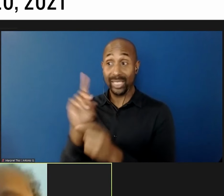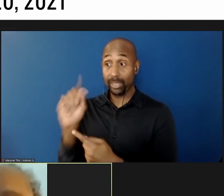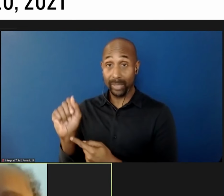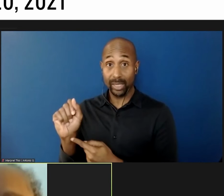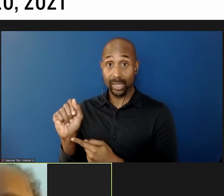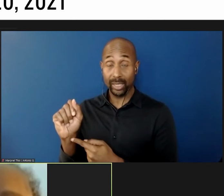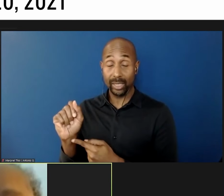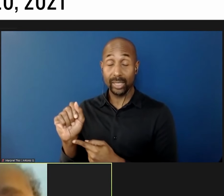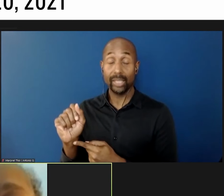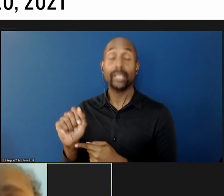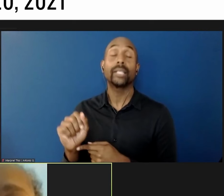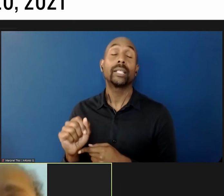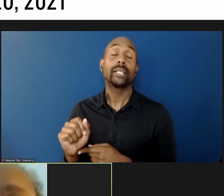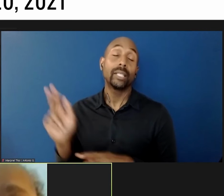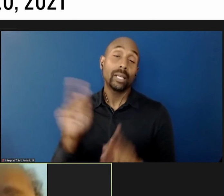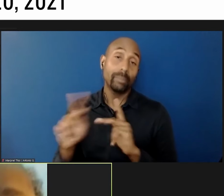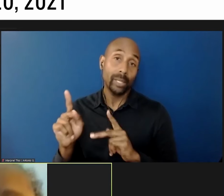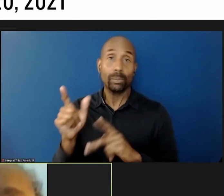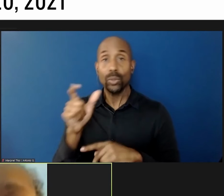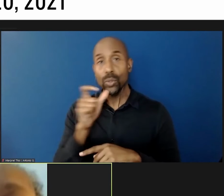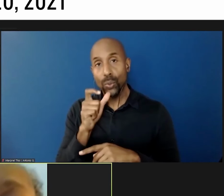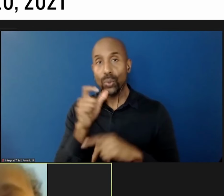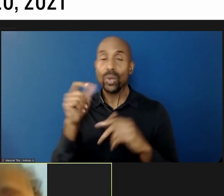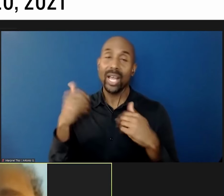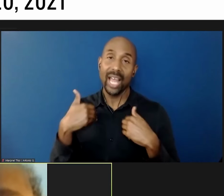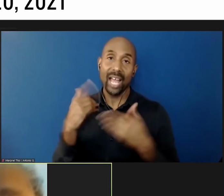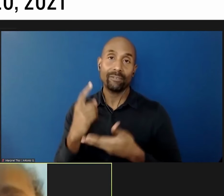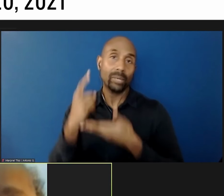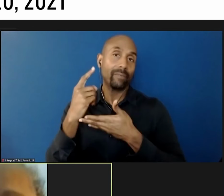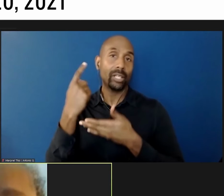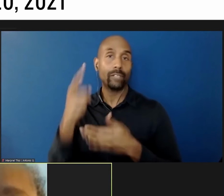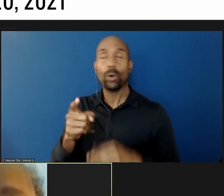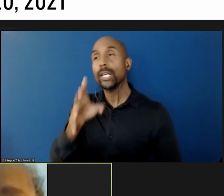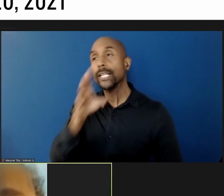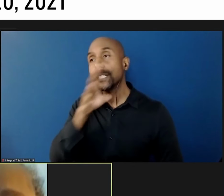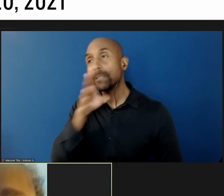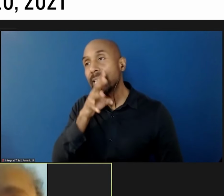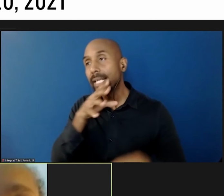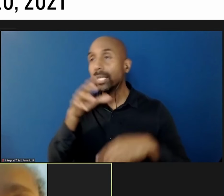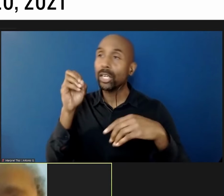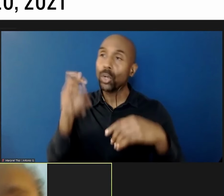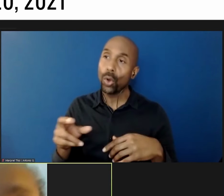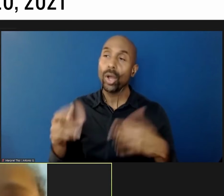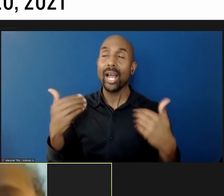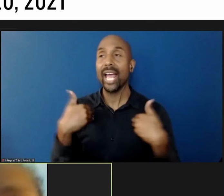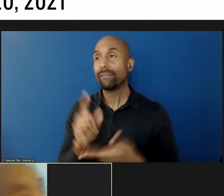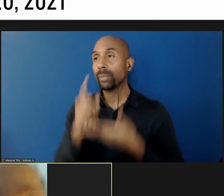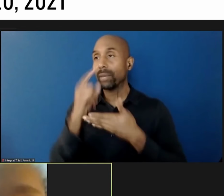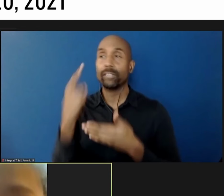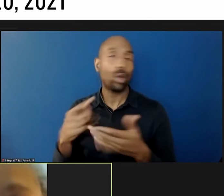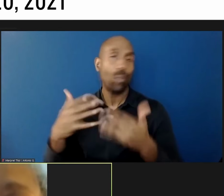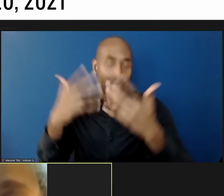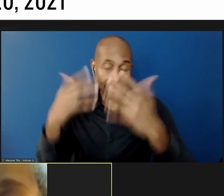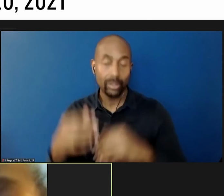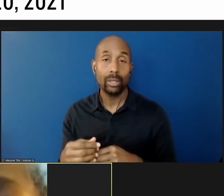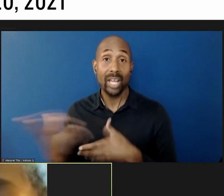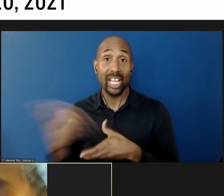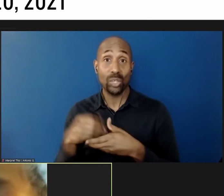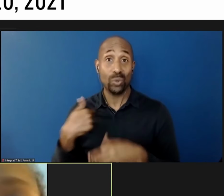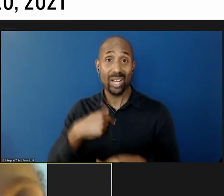privilege to be able to speak or talk or whatnot. I want to see people with intellectual disabilities